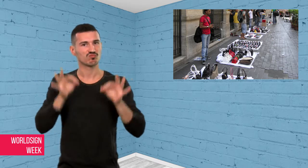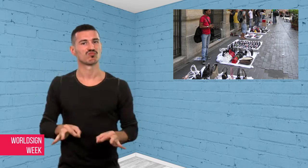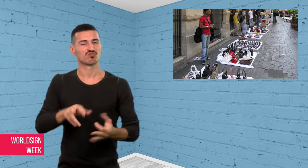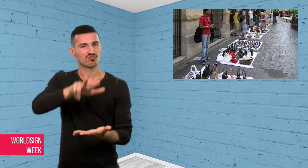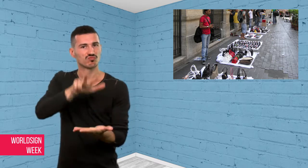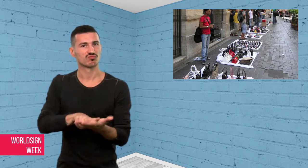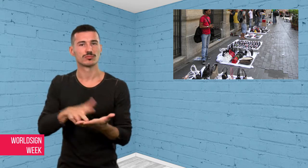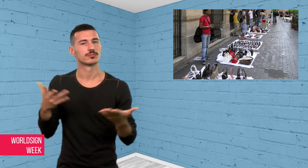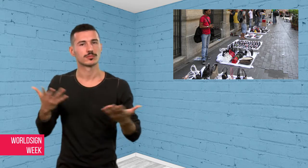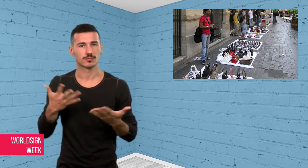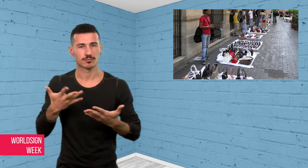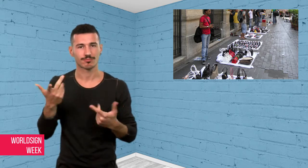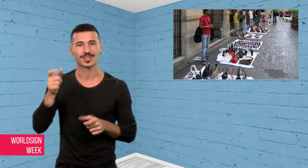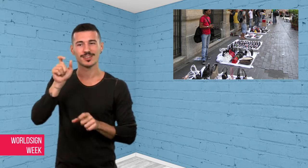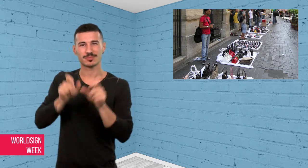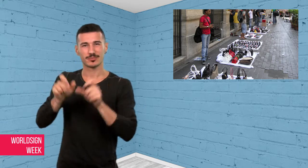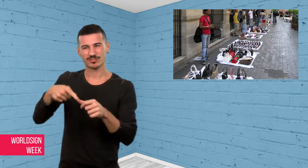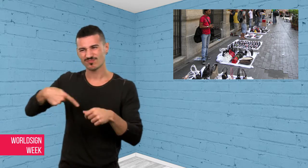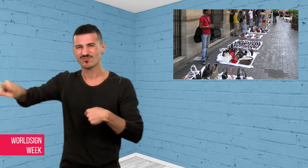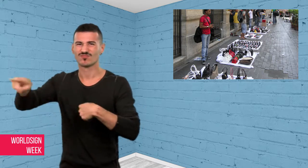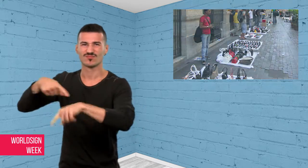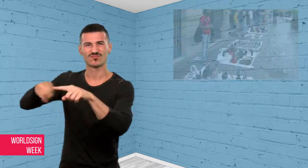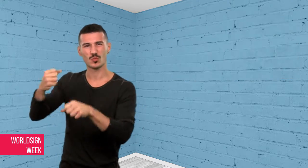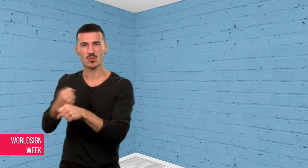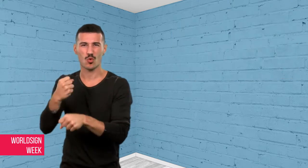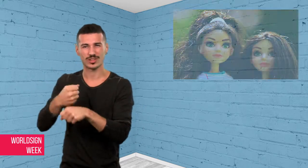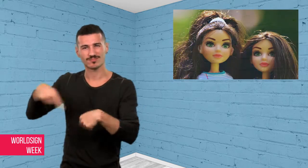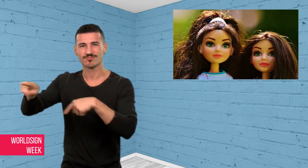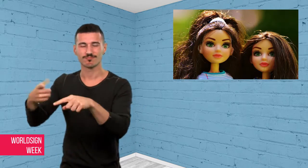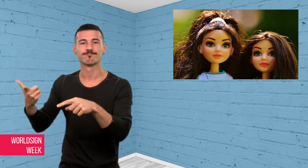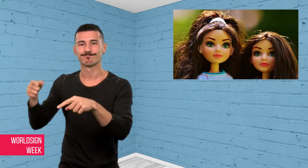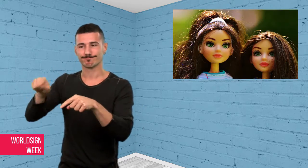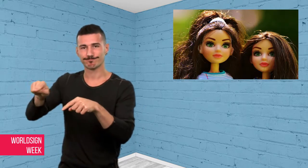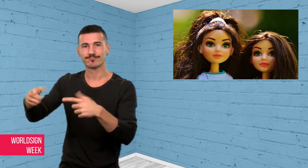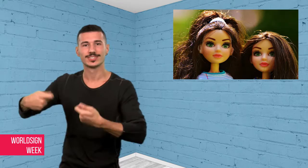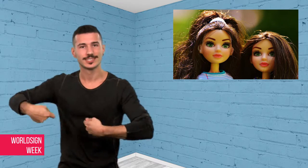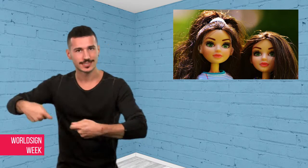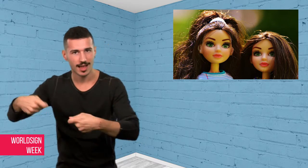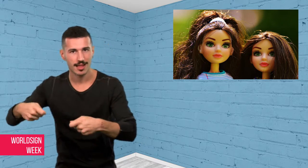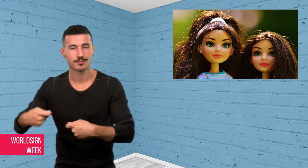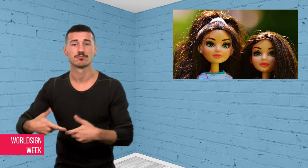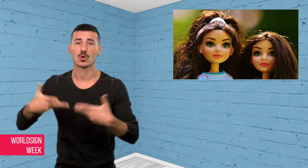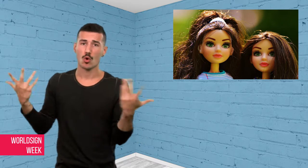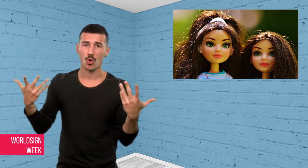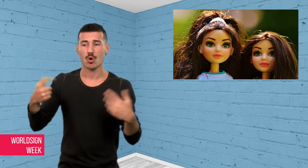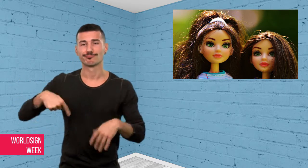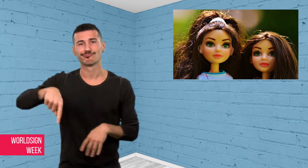It is often being covered up but the